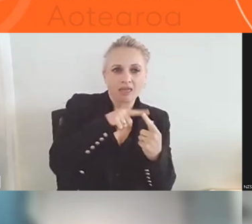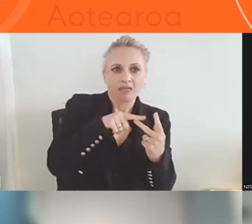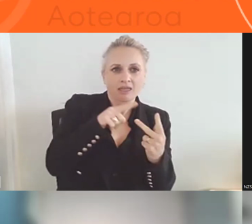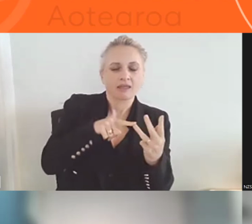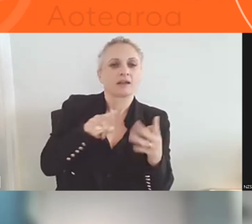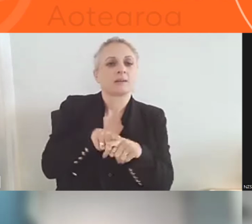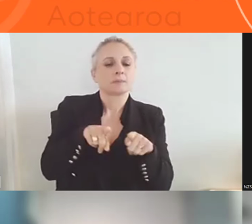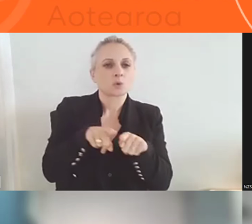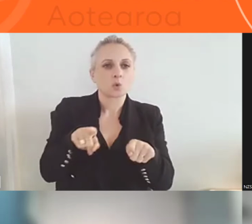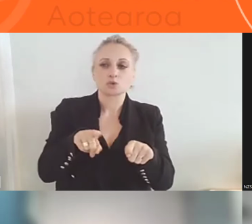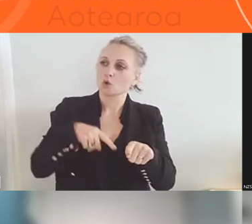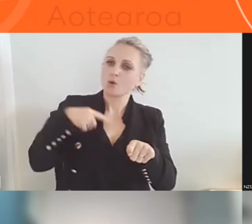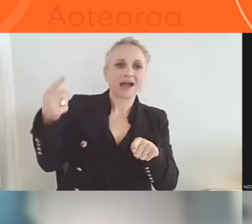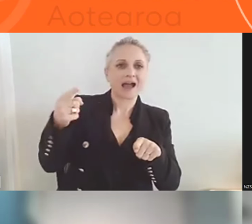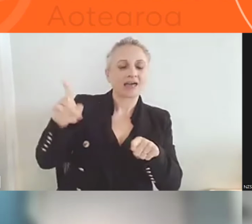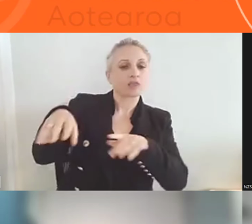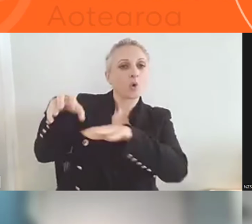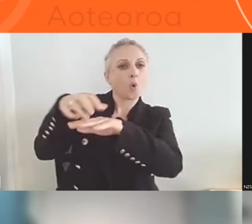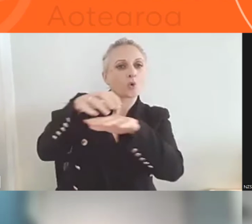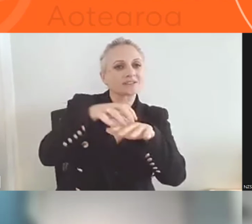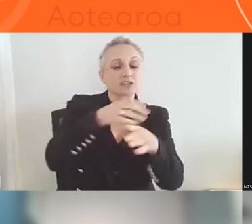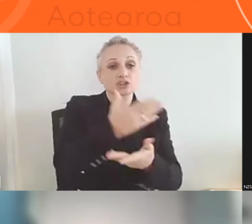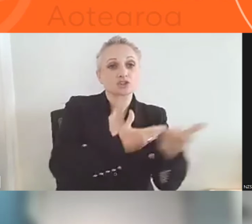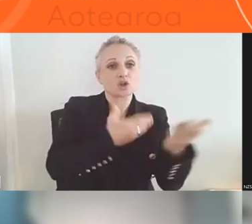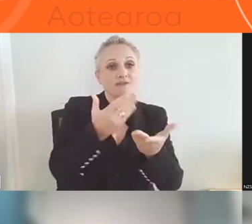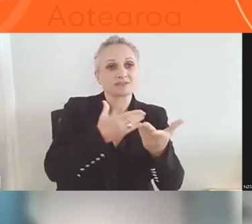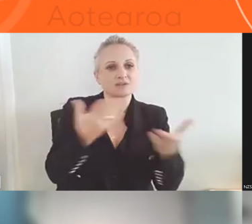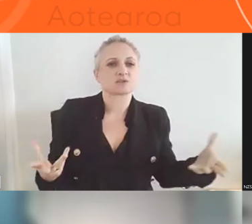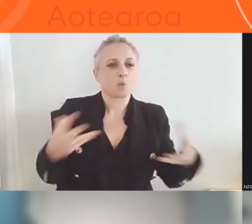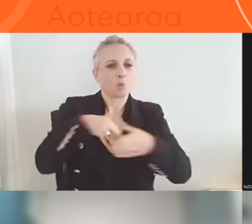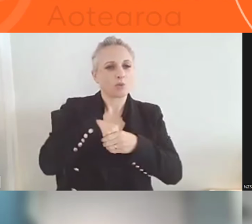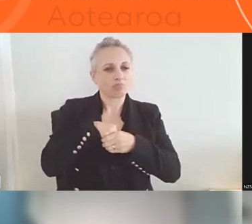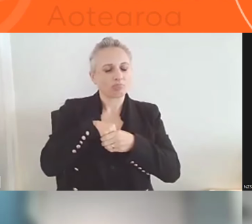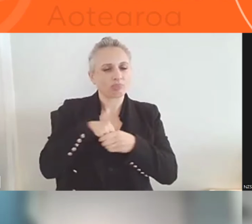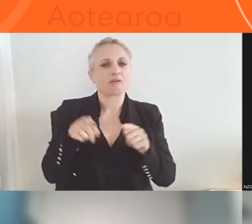with us; for example, health. And the example I have here is that